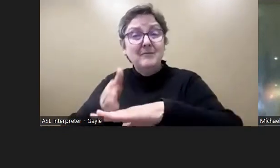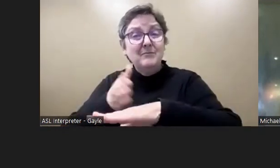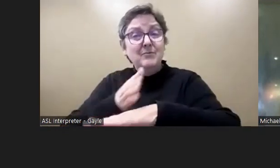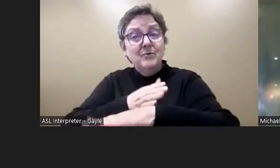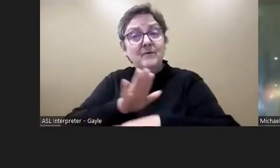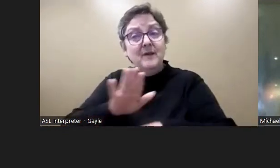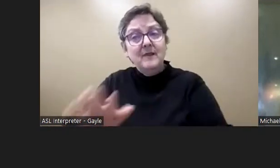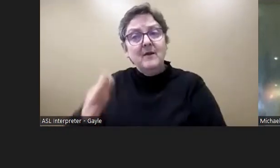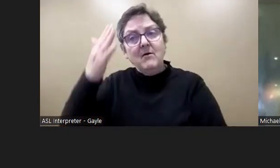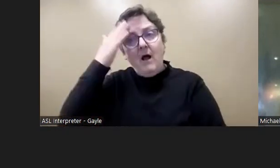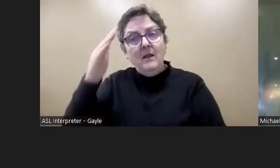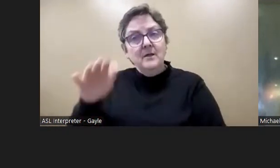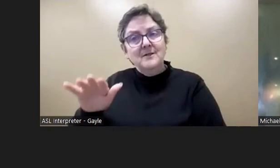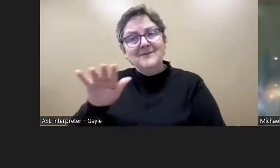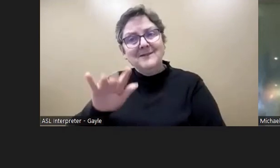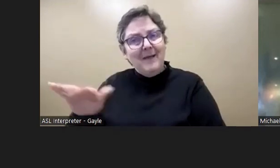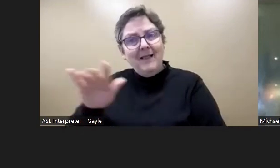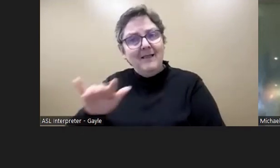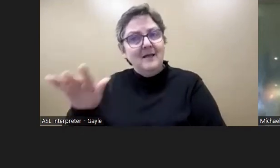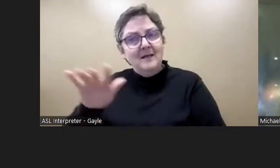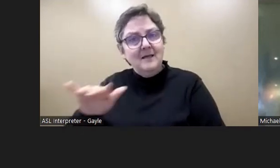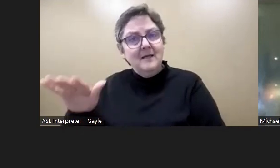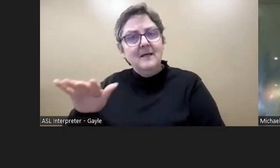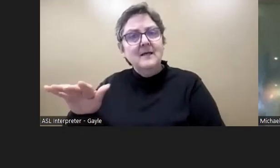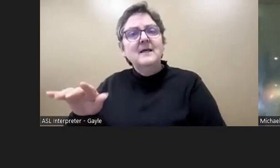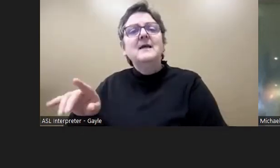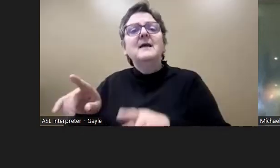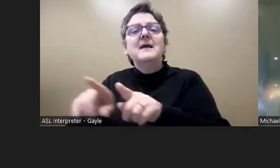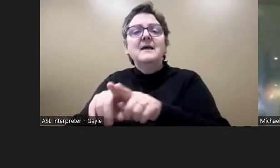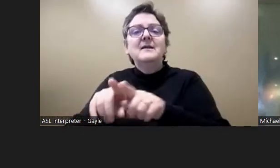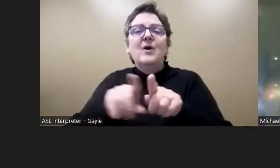it's really necessary for them to also have great books.